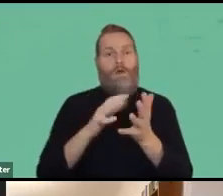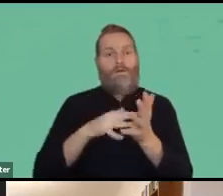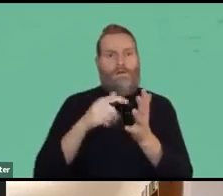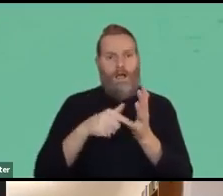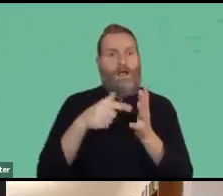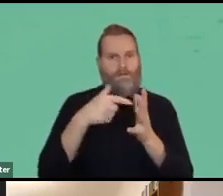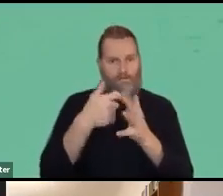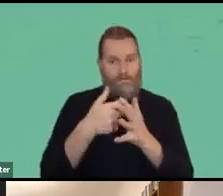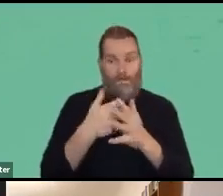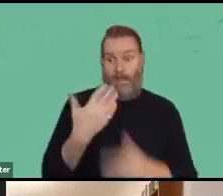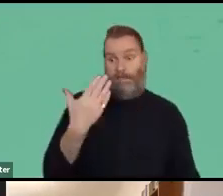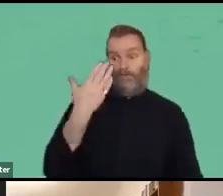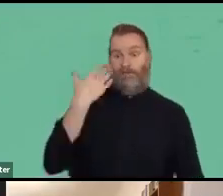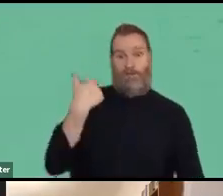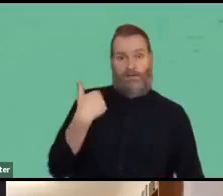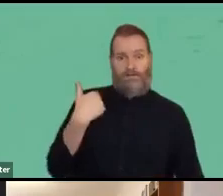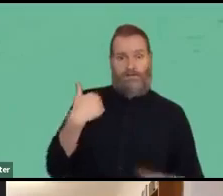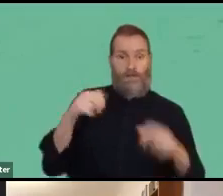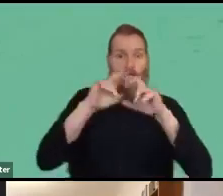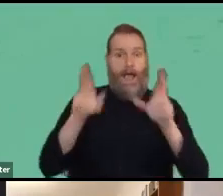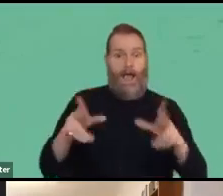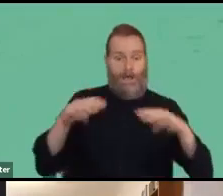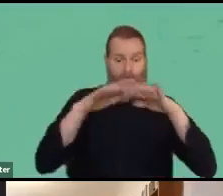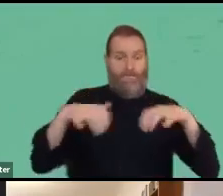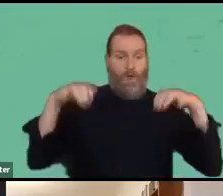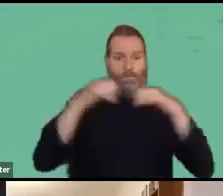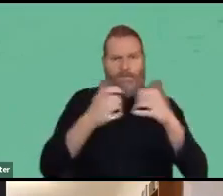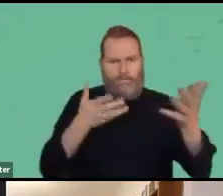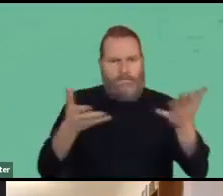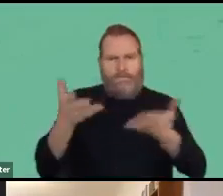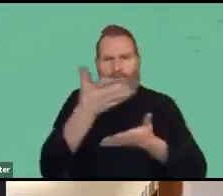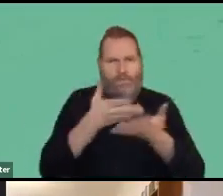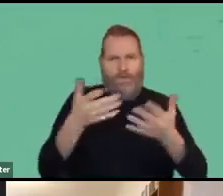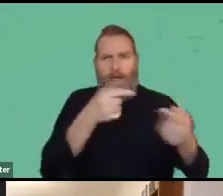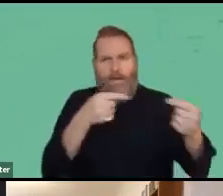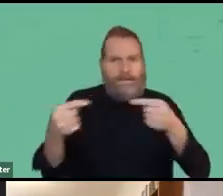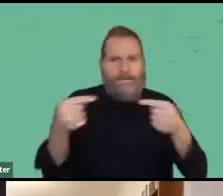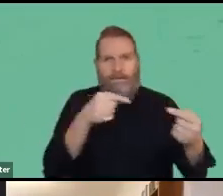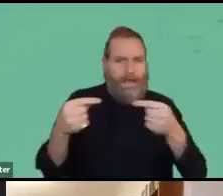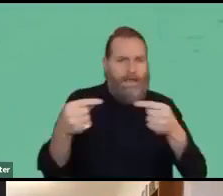in the house of commons and the discussion that's ensued and clearly we want to talk about what